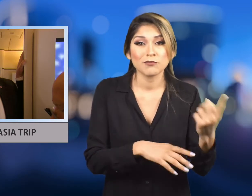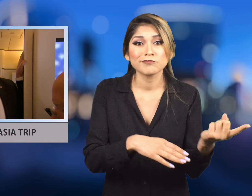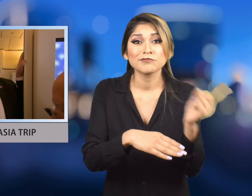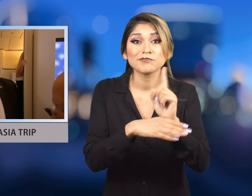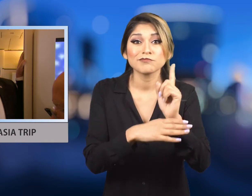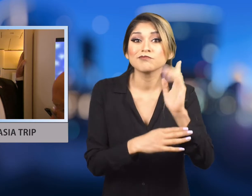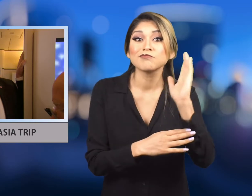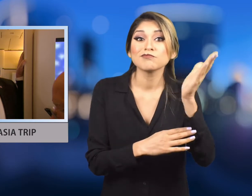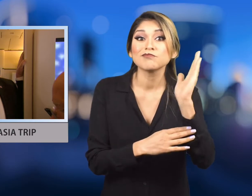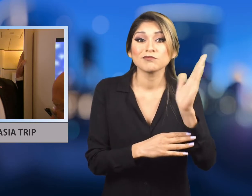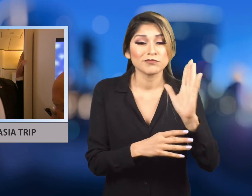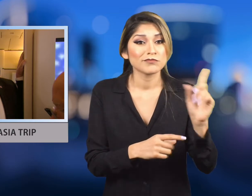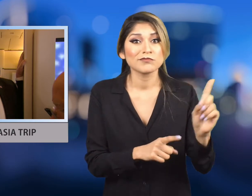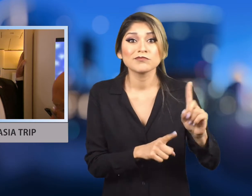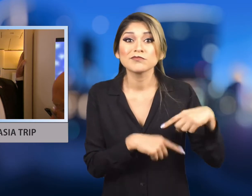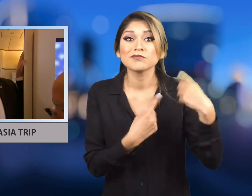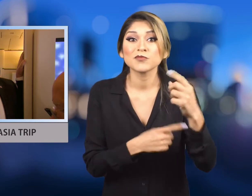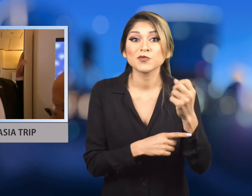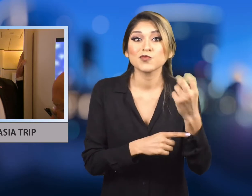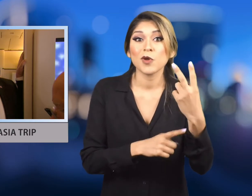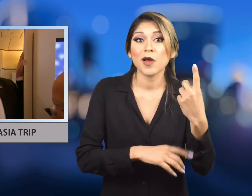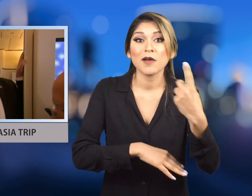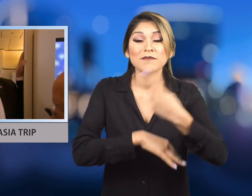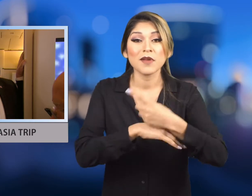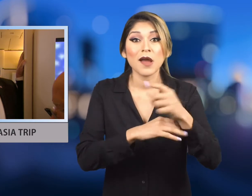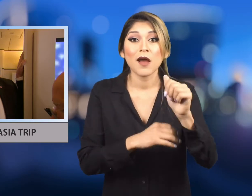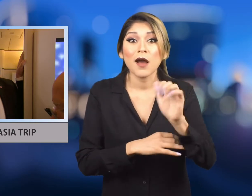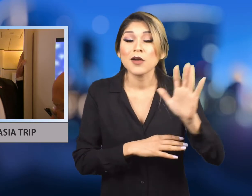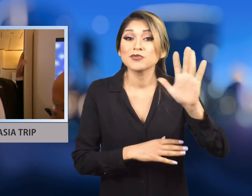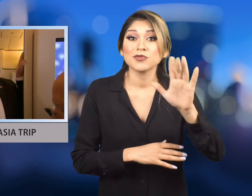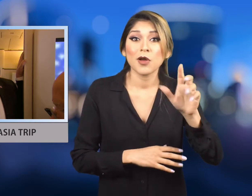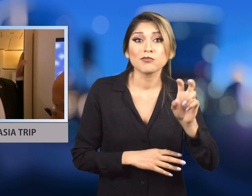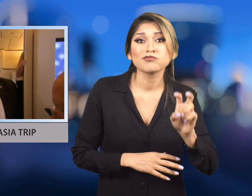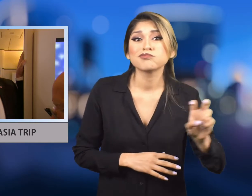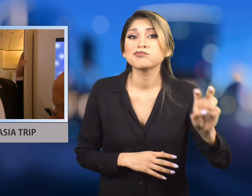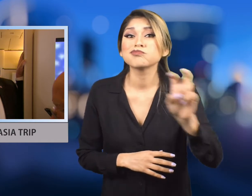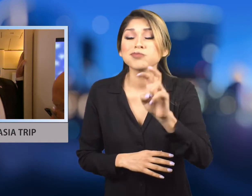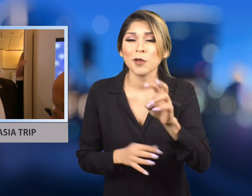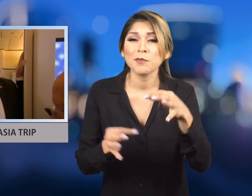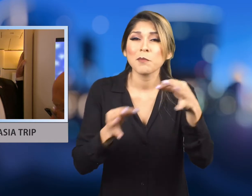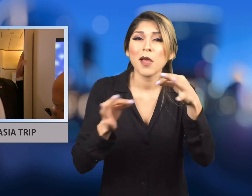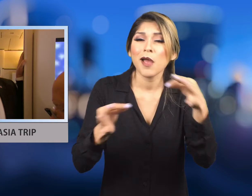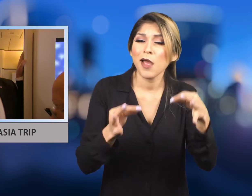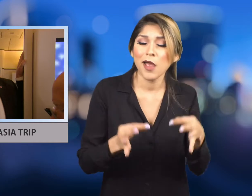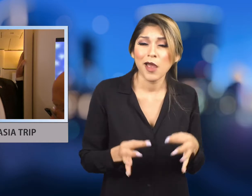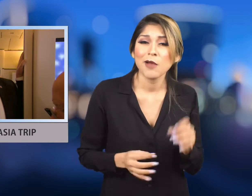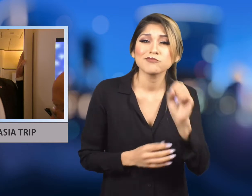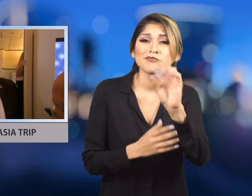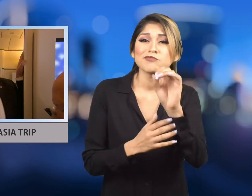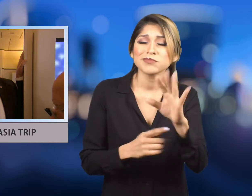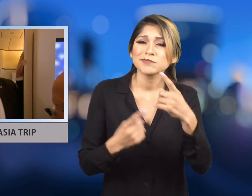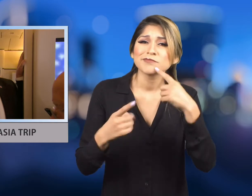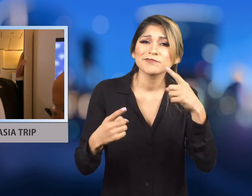to talk about what he was able to accomplish during his 12 day tour of Asia.